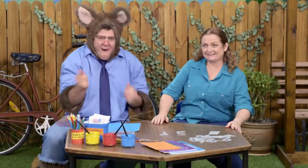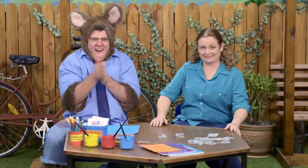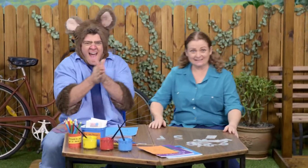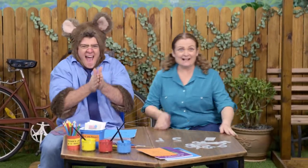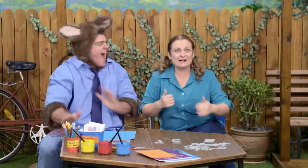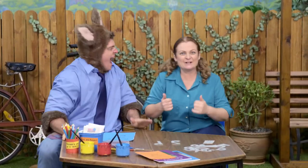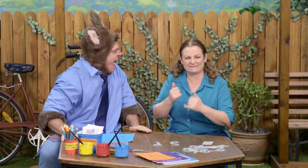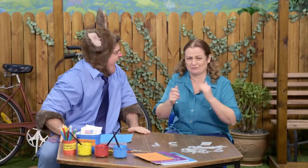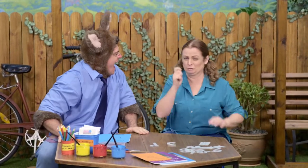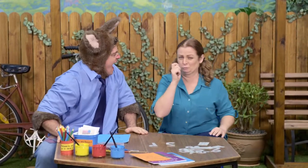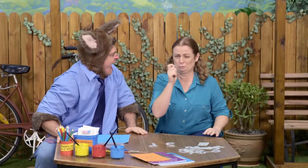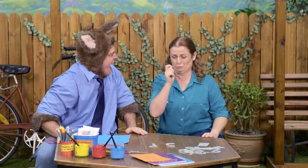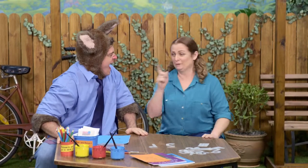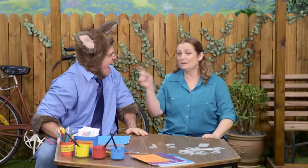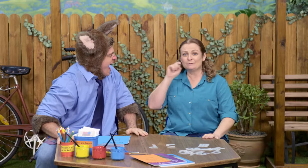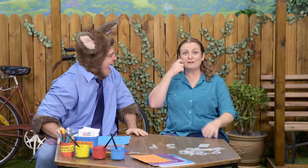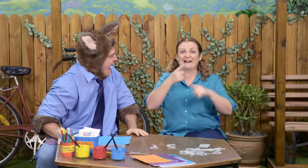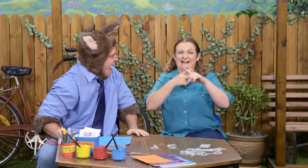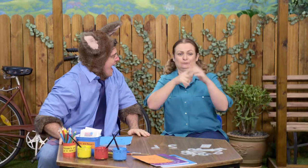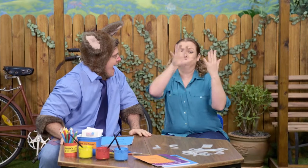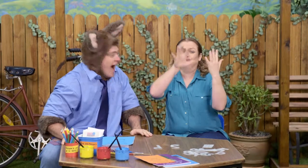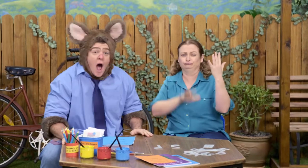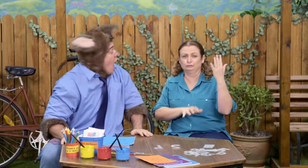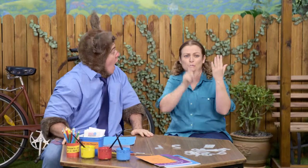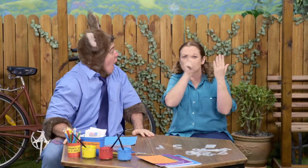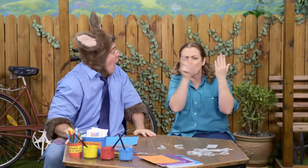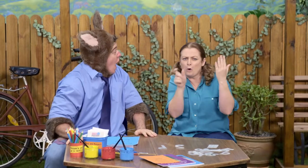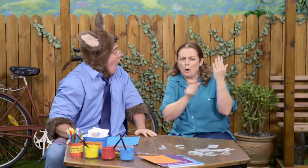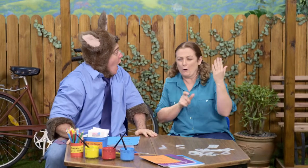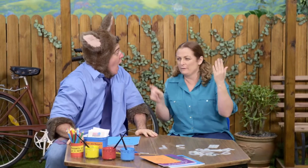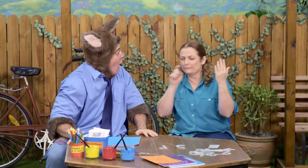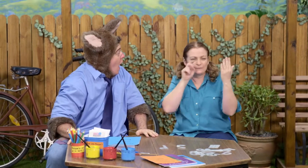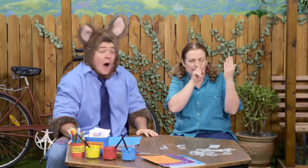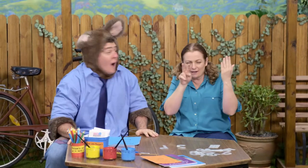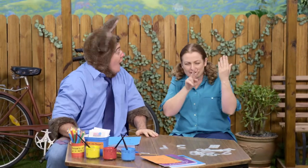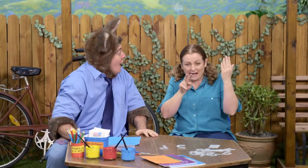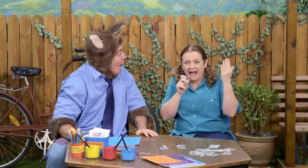Right. Good. Very soon, you will be able to read English words,